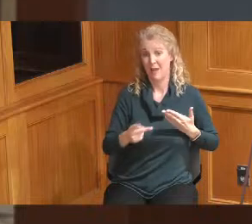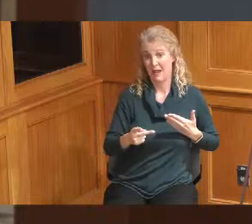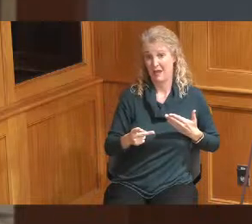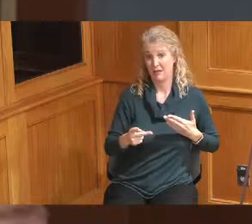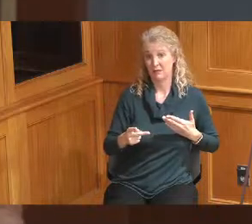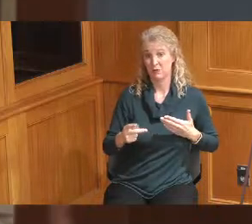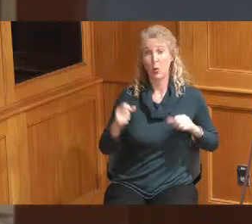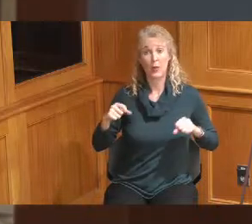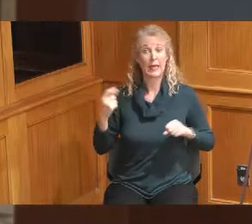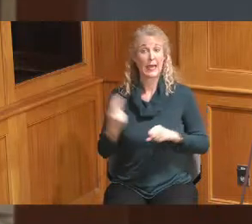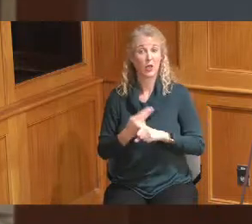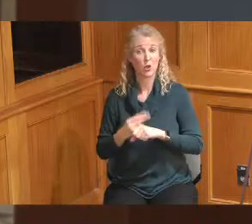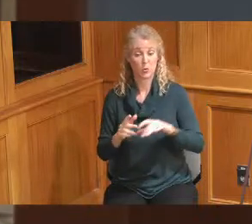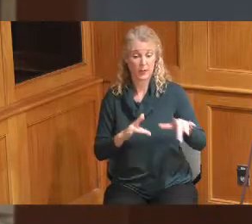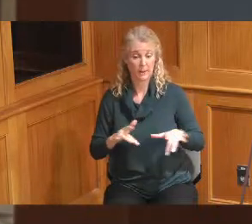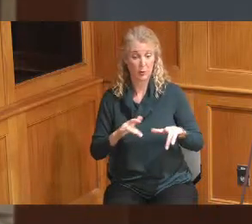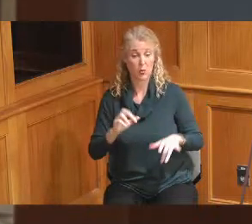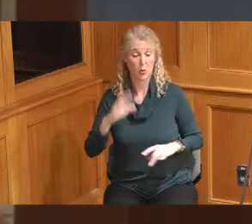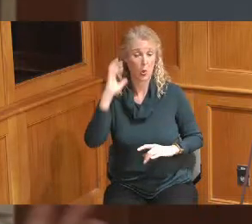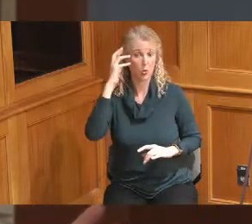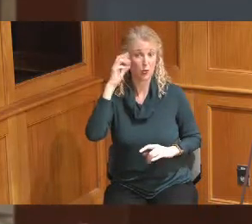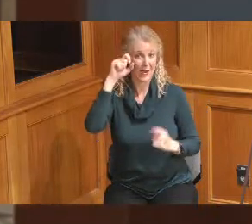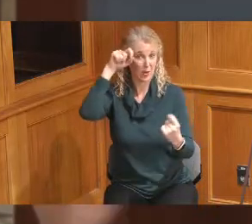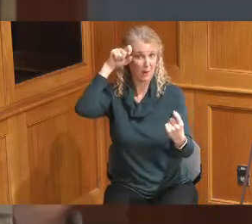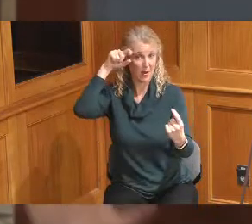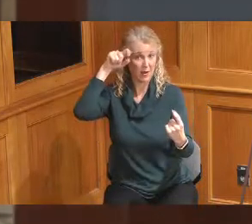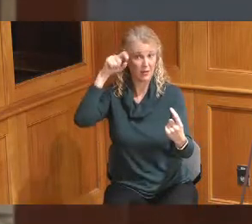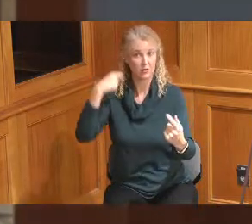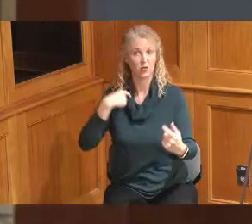server and we can activate it via radio signal so we do maintain we maintain multiple locations to